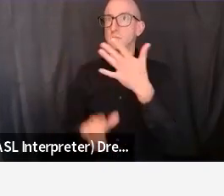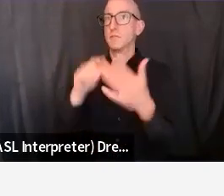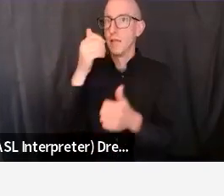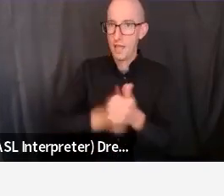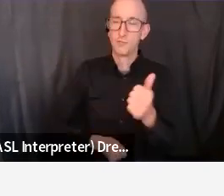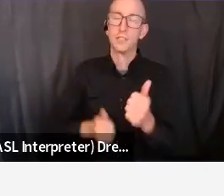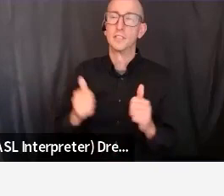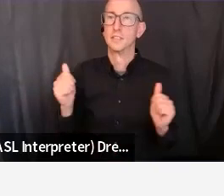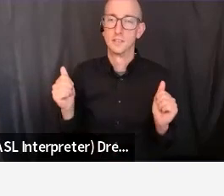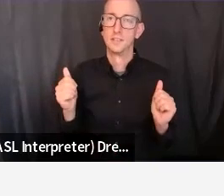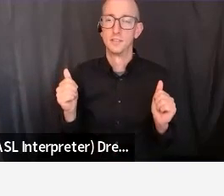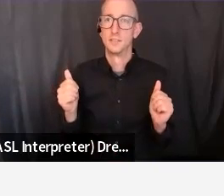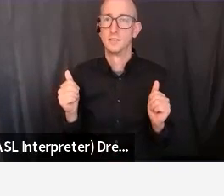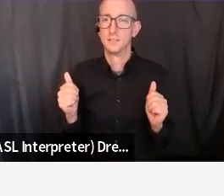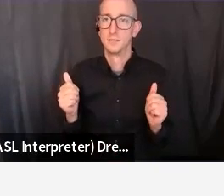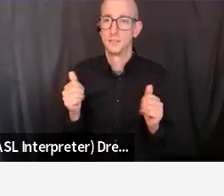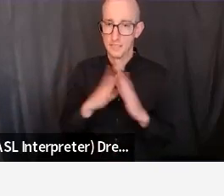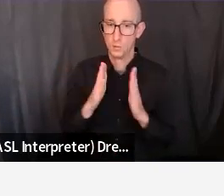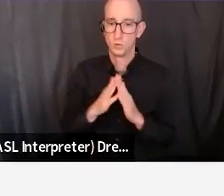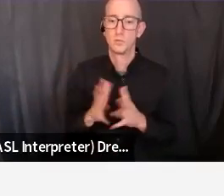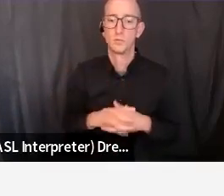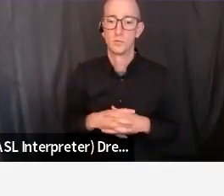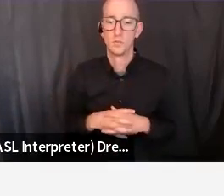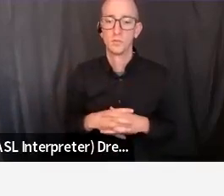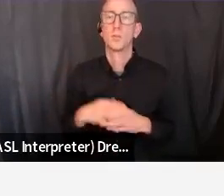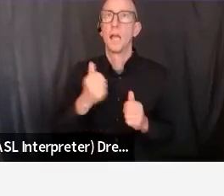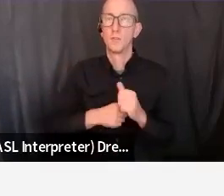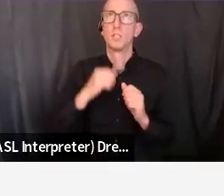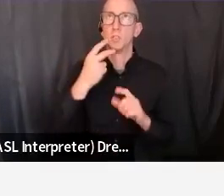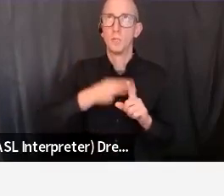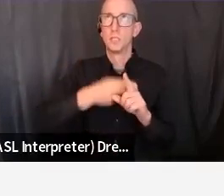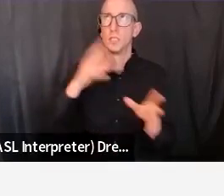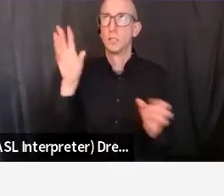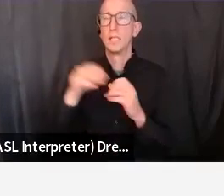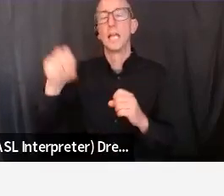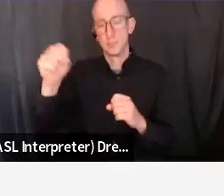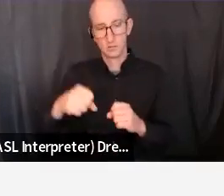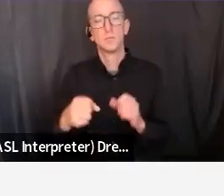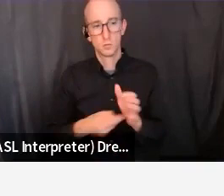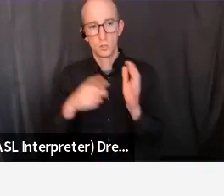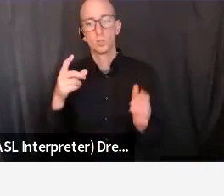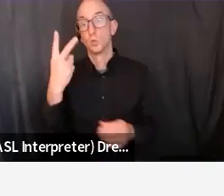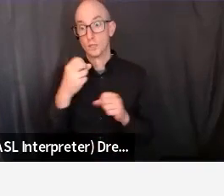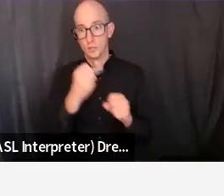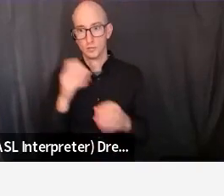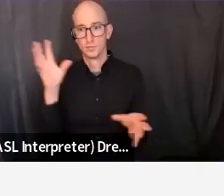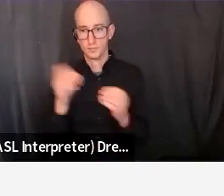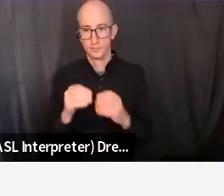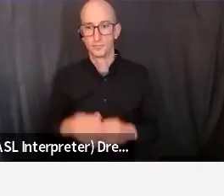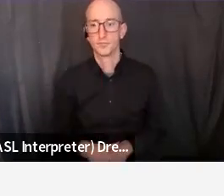design elements for the planning subprogram. Next slide. All right. There's a lot of words on this slide.